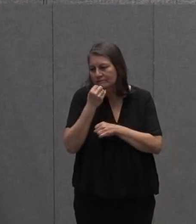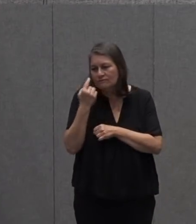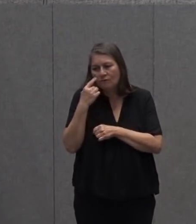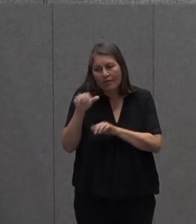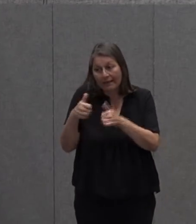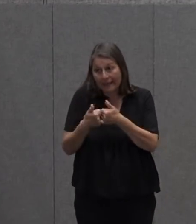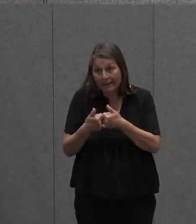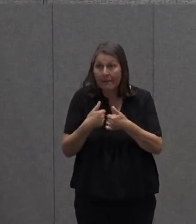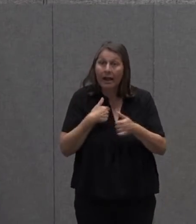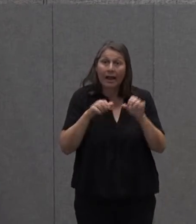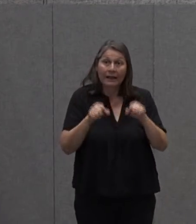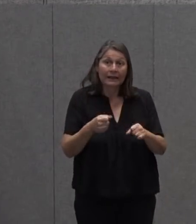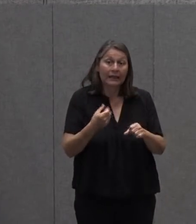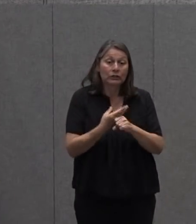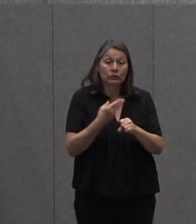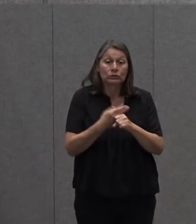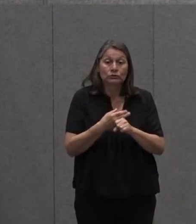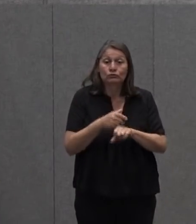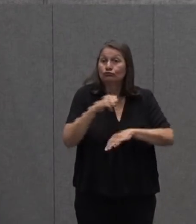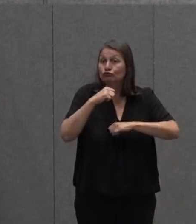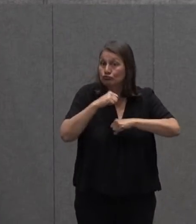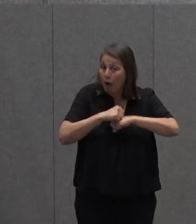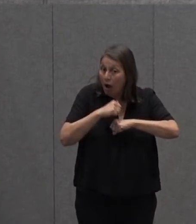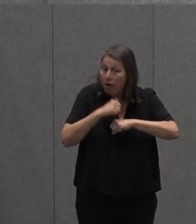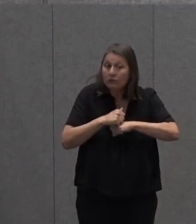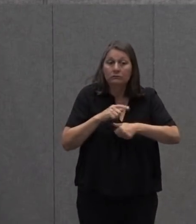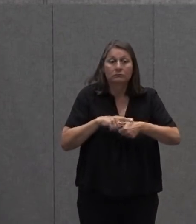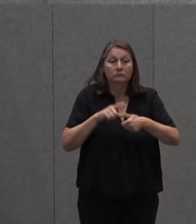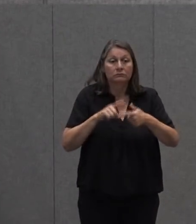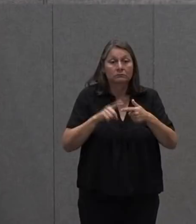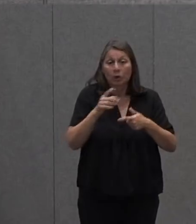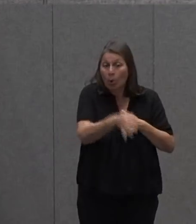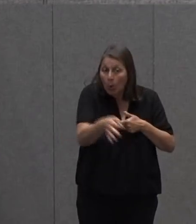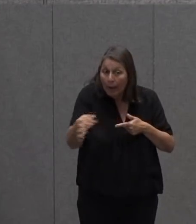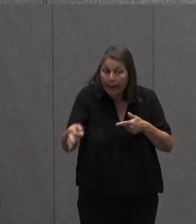I could also use rocks or coins or buttons.